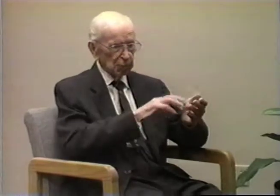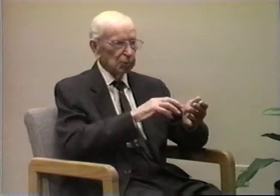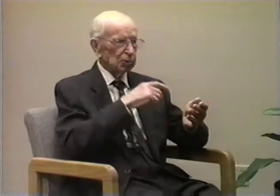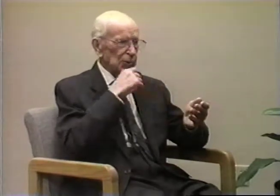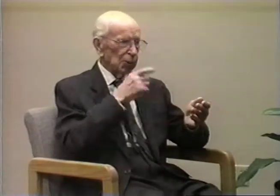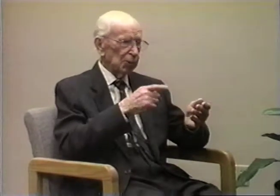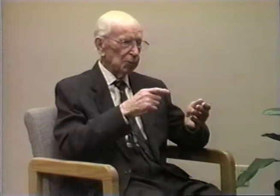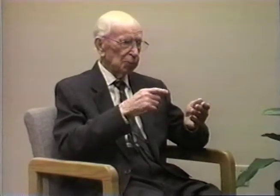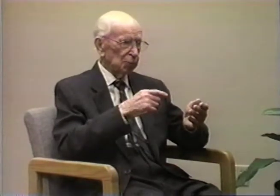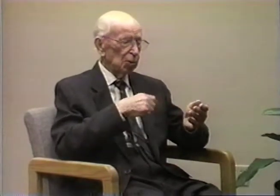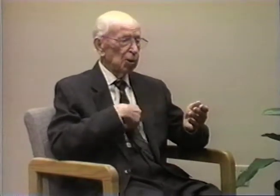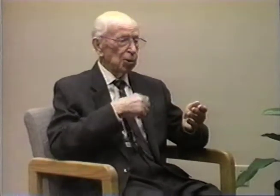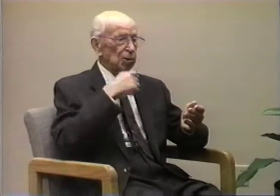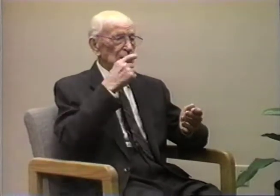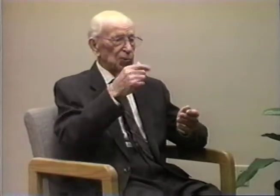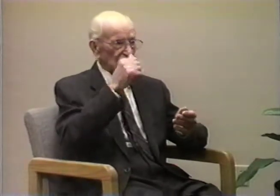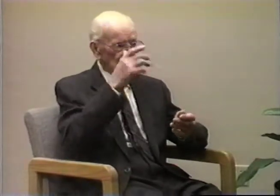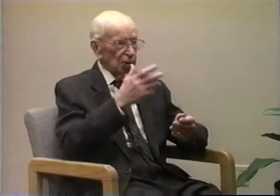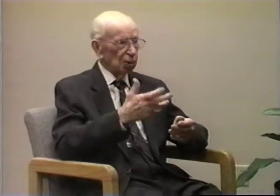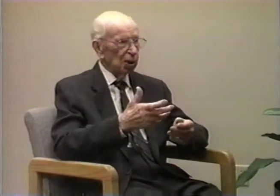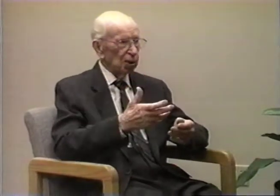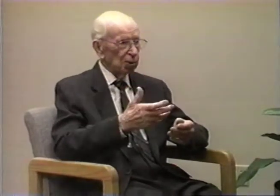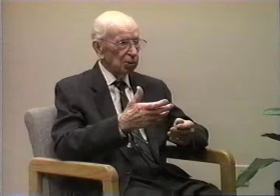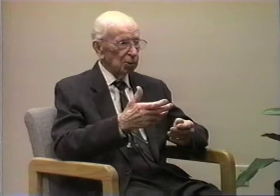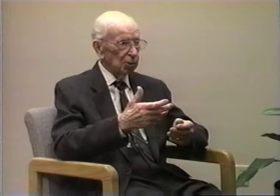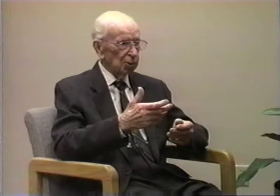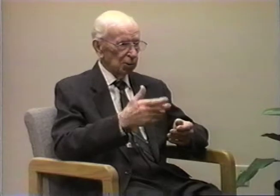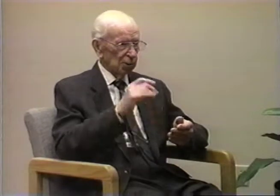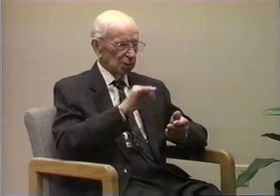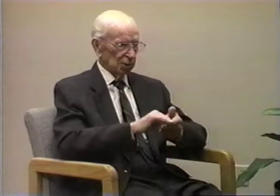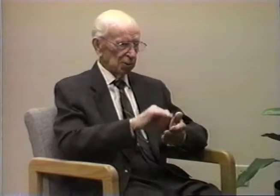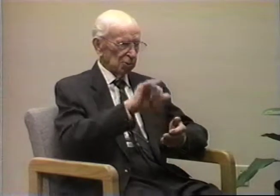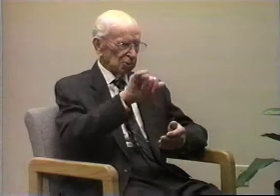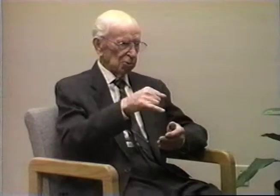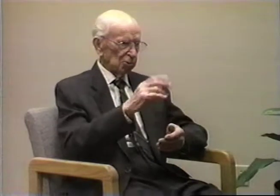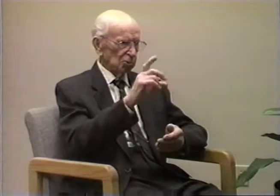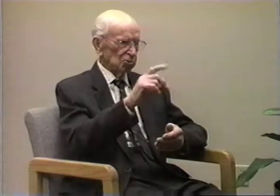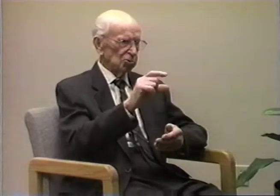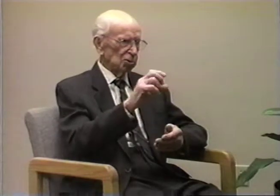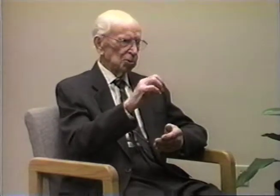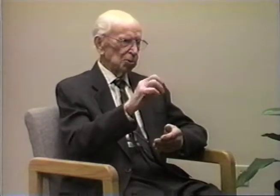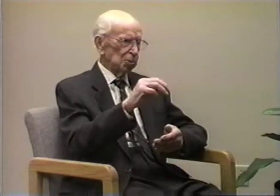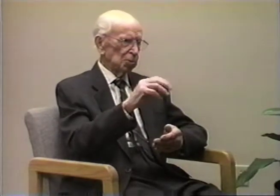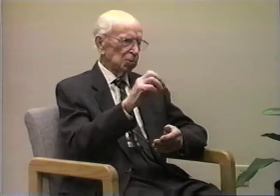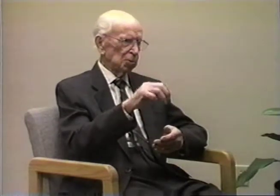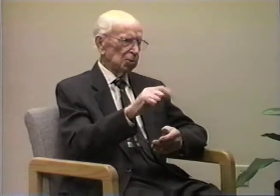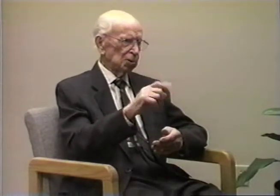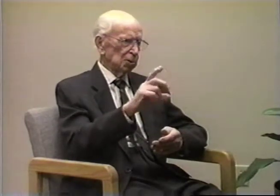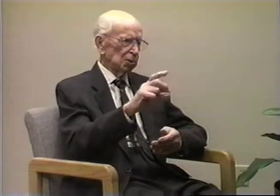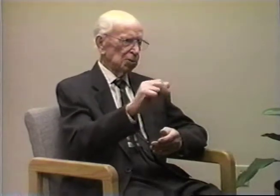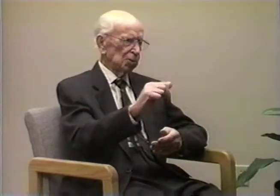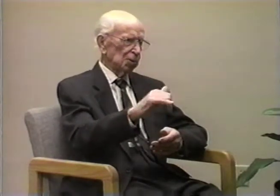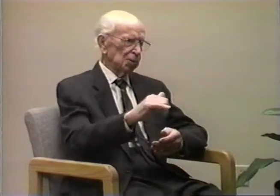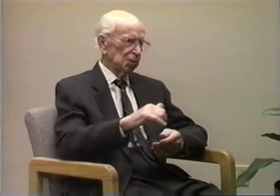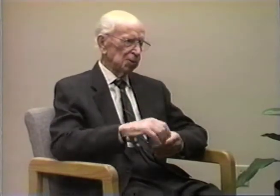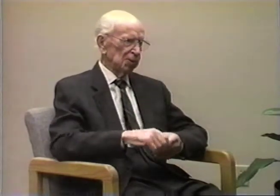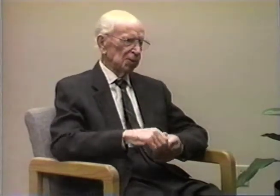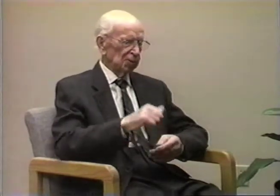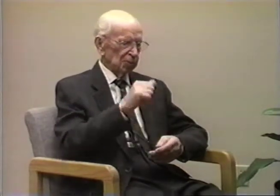My father wrote down what the doctor had said, and I told him that it seemed to be God's judgment.